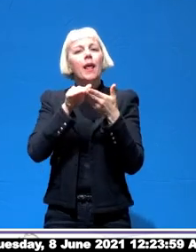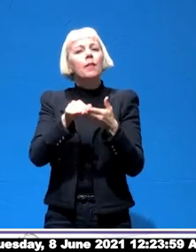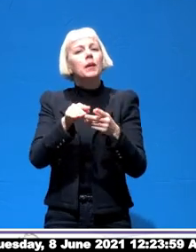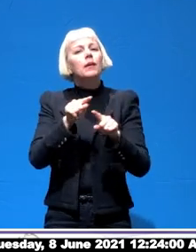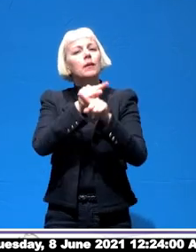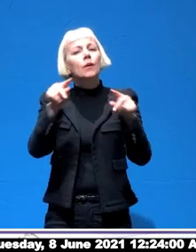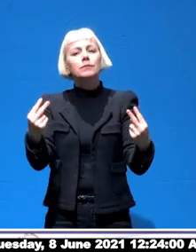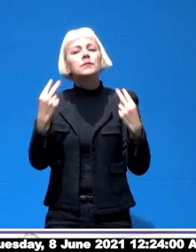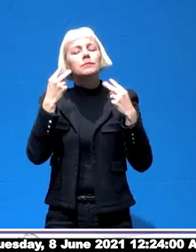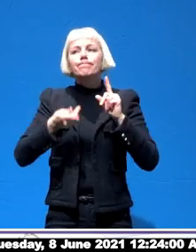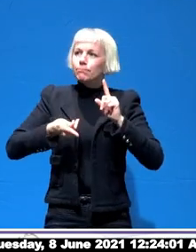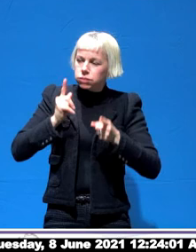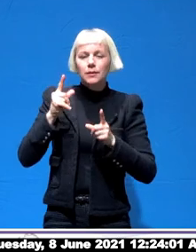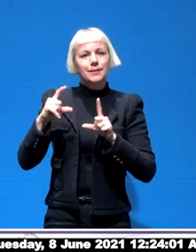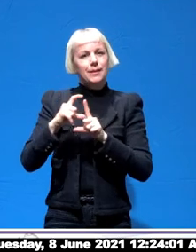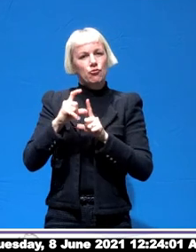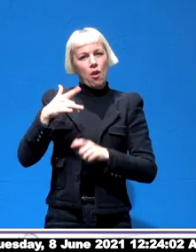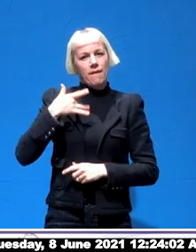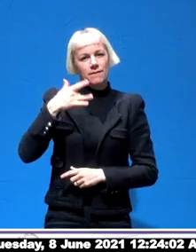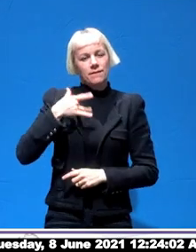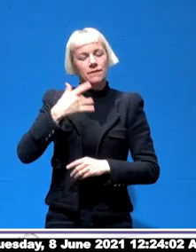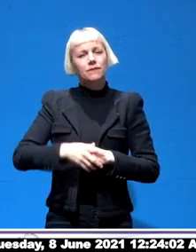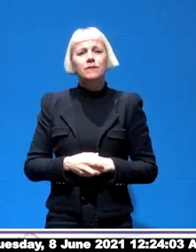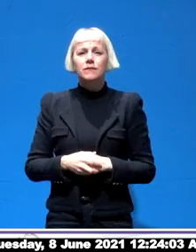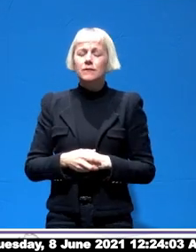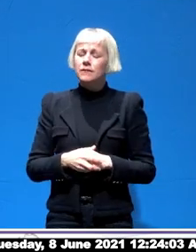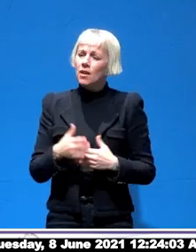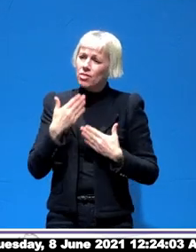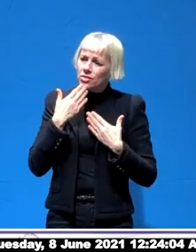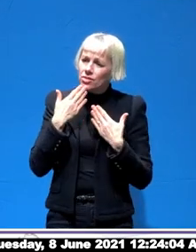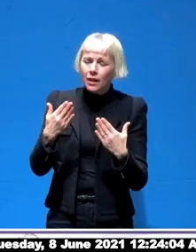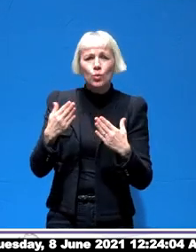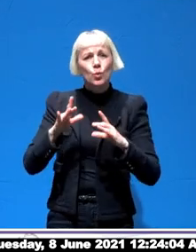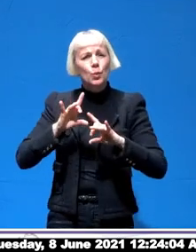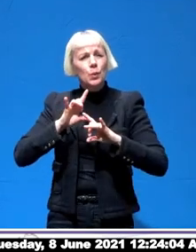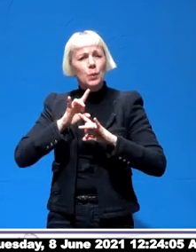Also, I want to say thank you for how clear and thoughtful